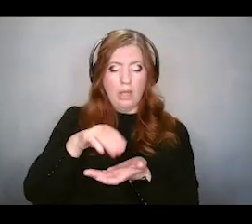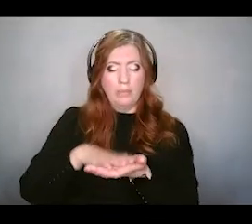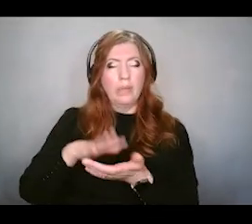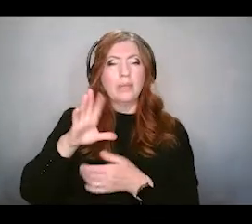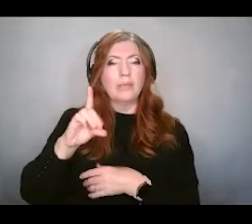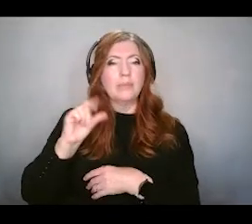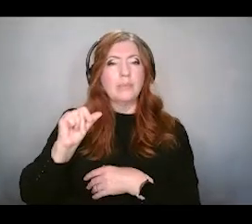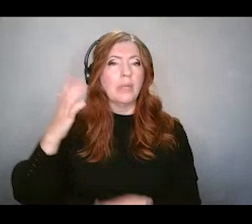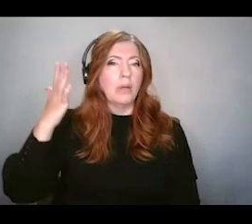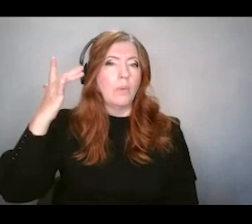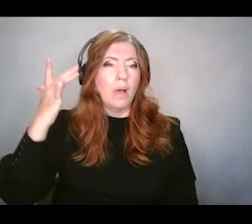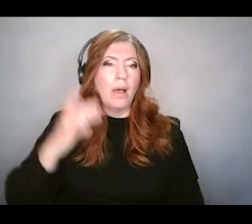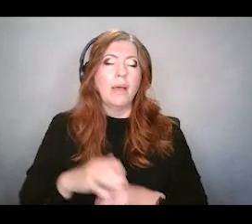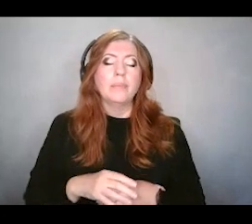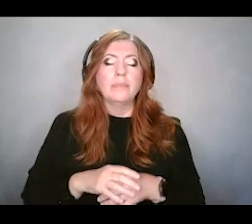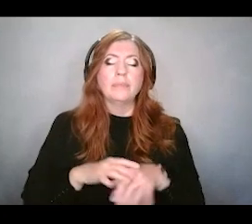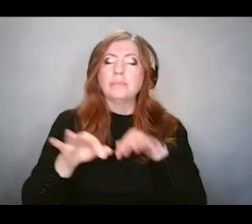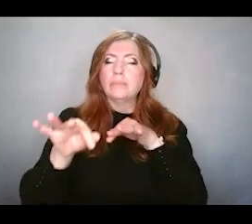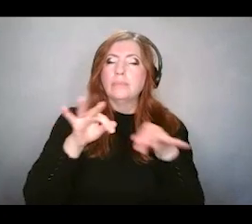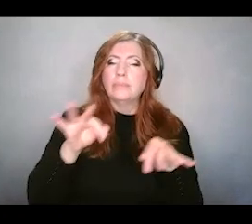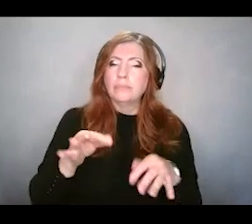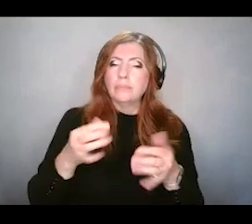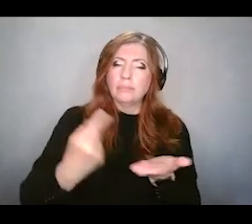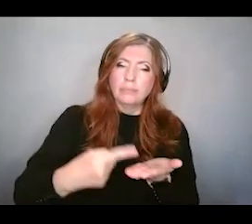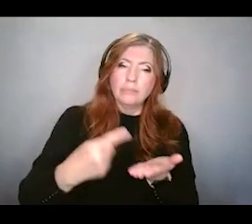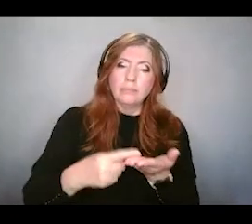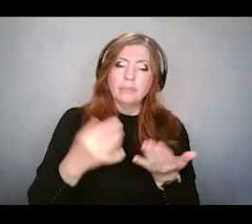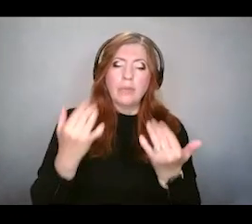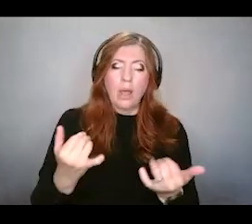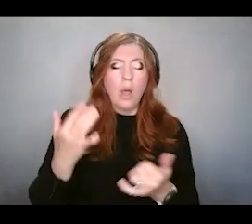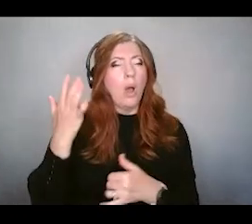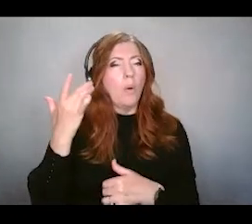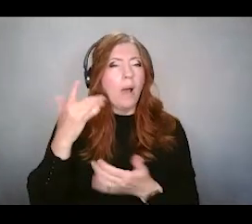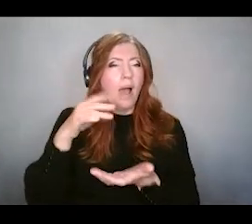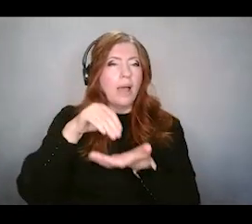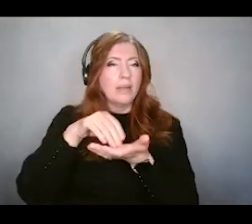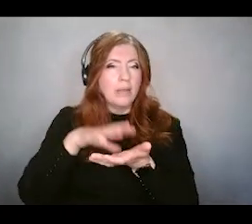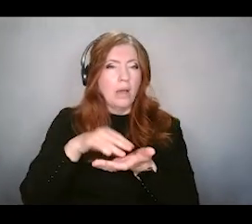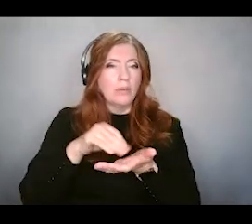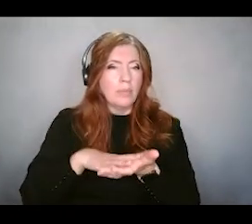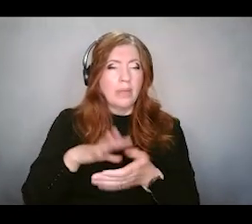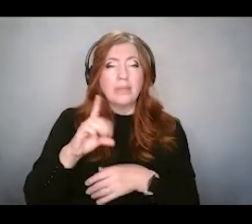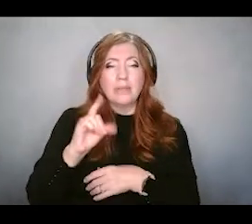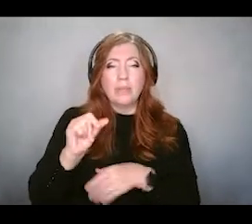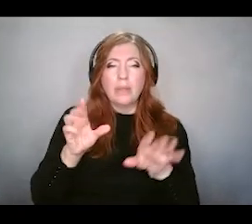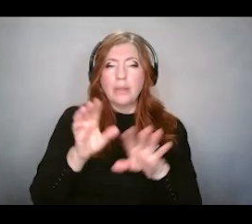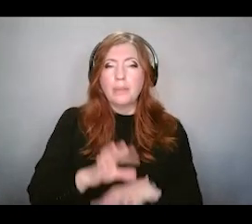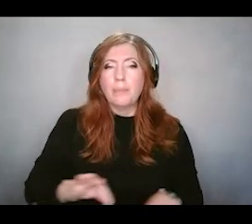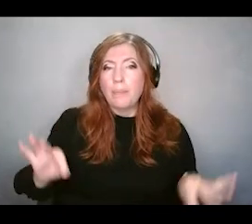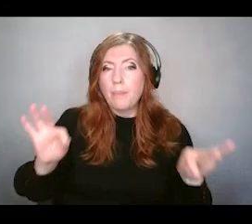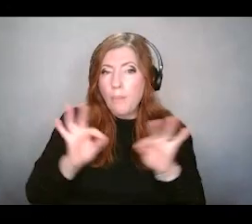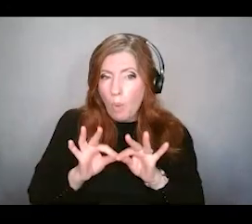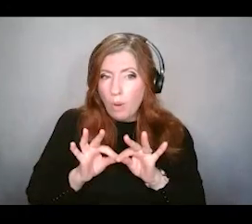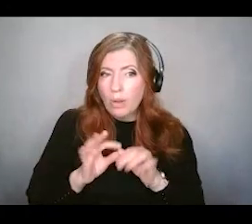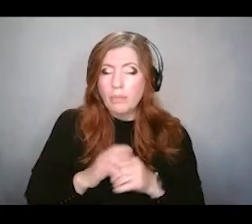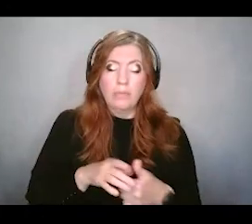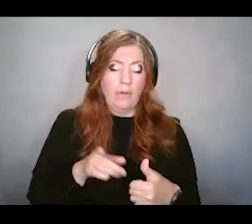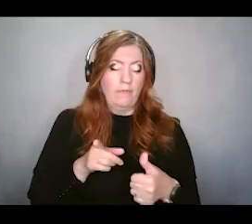Let’s talk now about why documenting disability is so important. First, it’s a requirement spelled